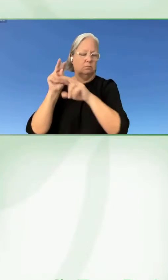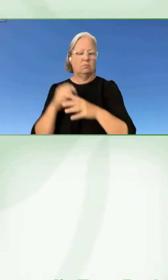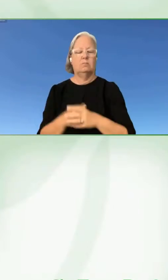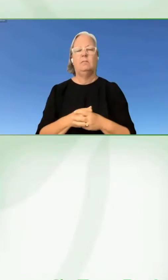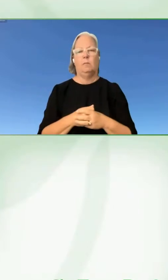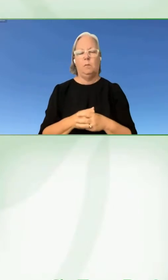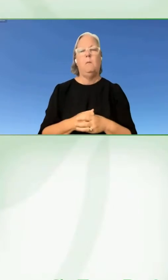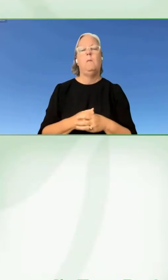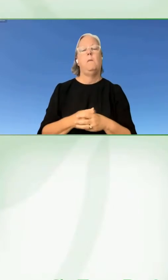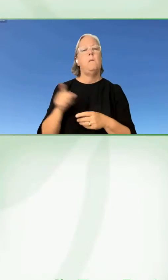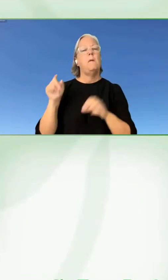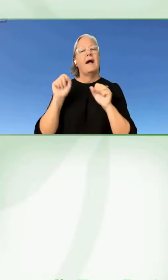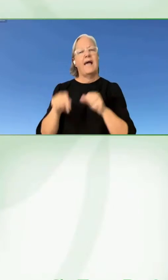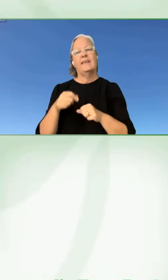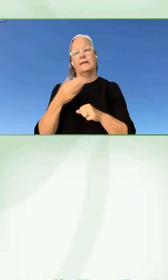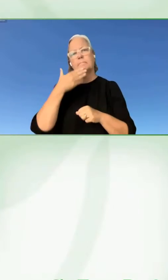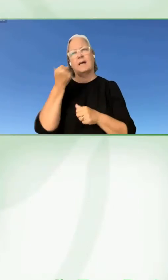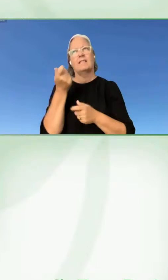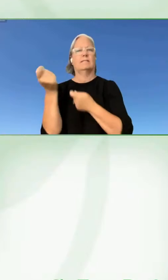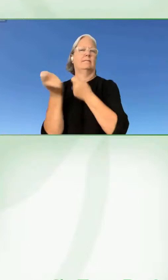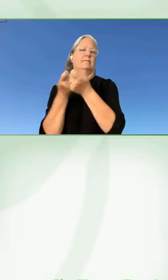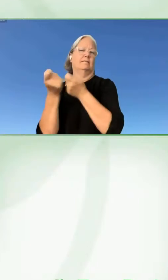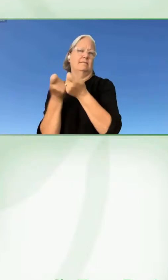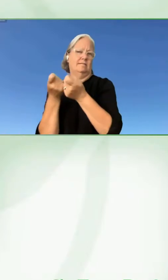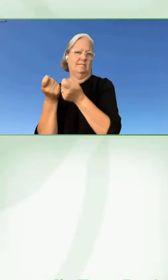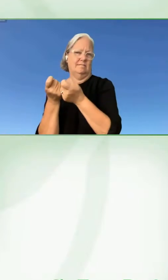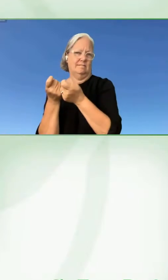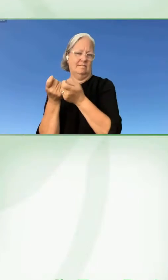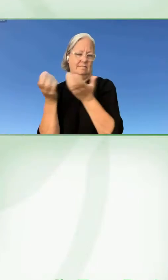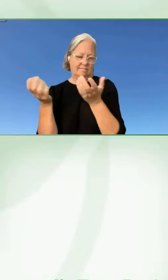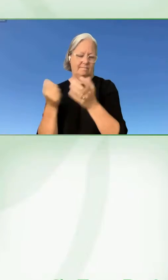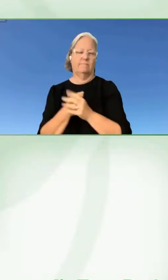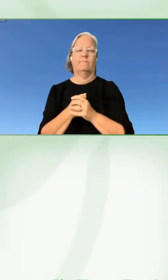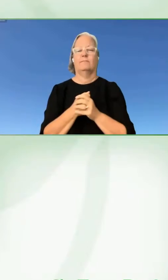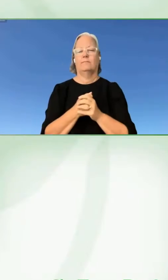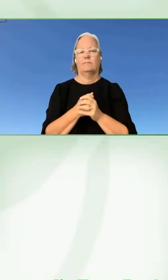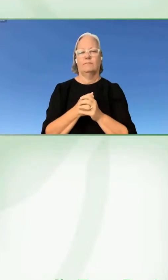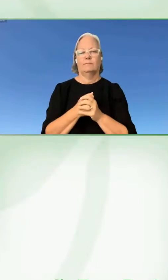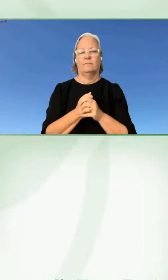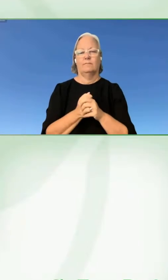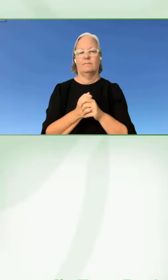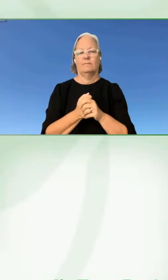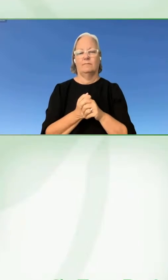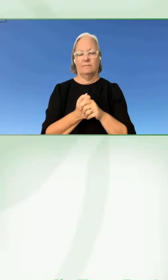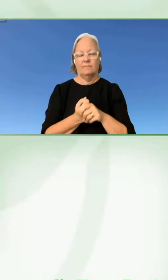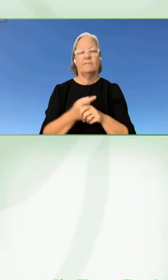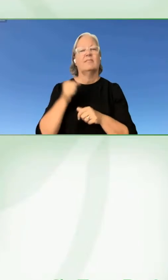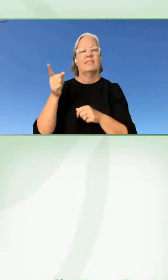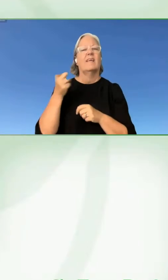transformation provides us with, but we are proud that we have already advanced and tried